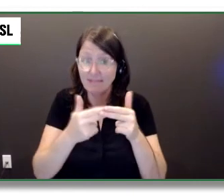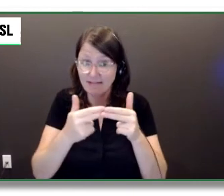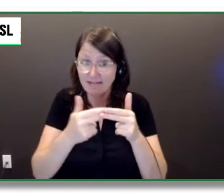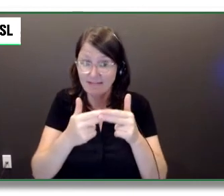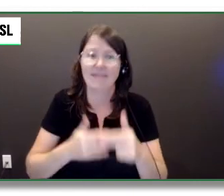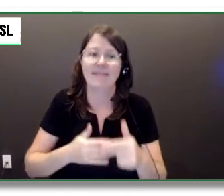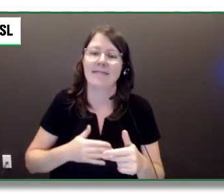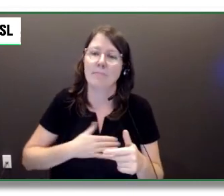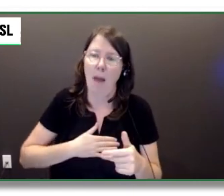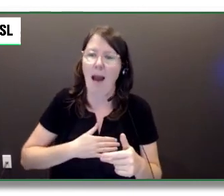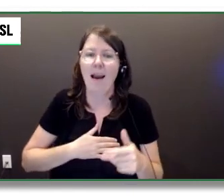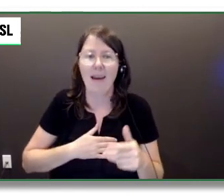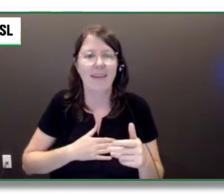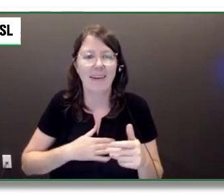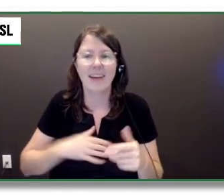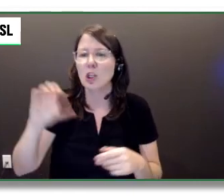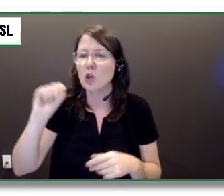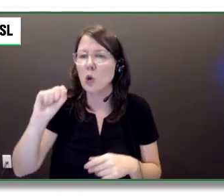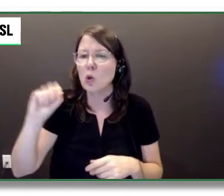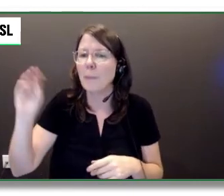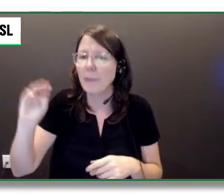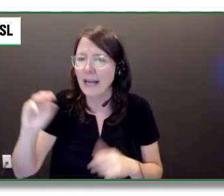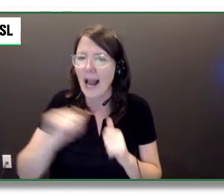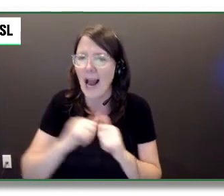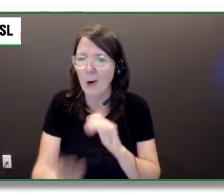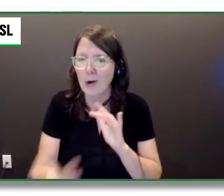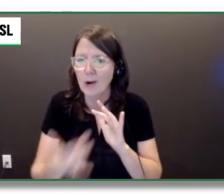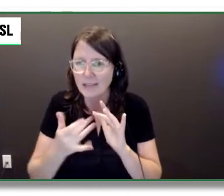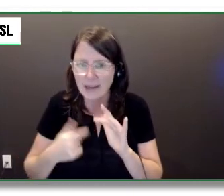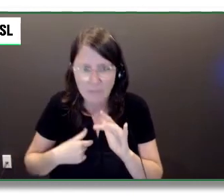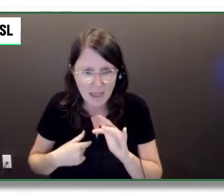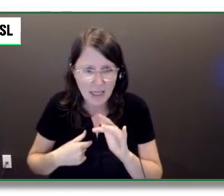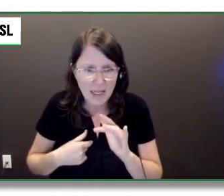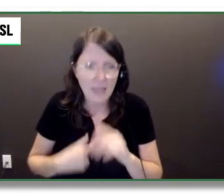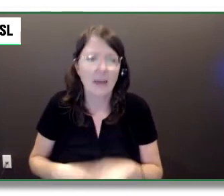media handles here on Facebook and Twitter: I'm @seasonalbody. On